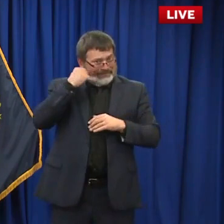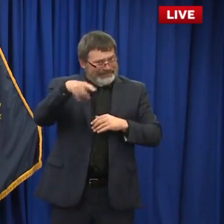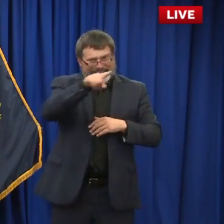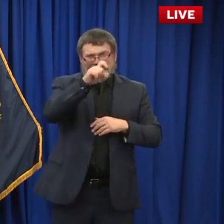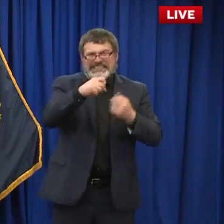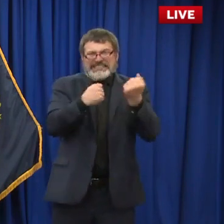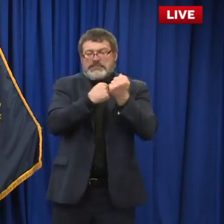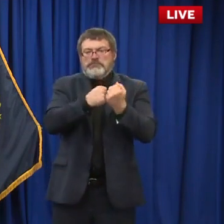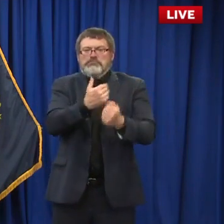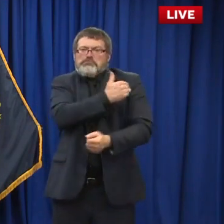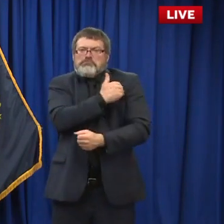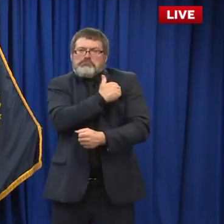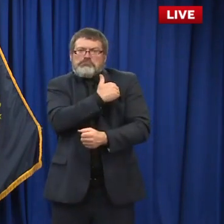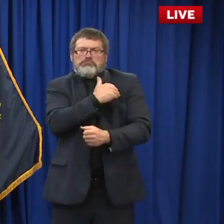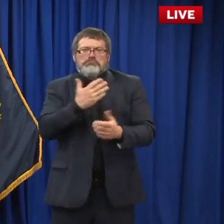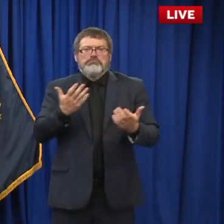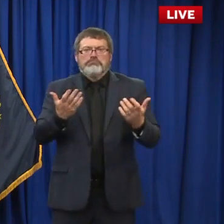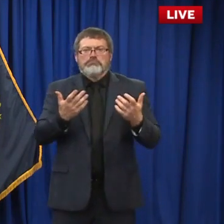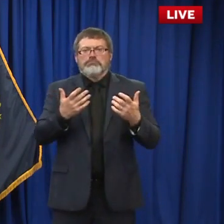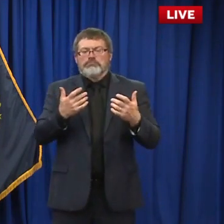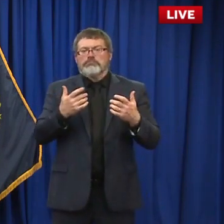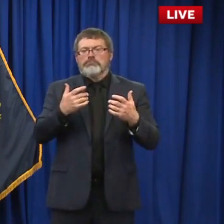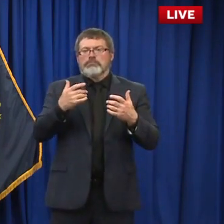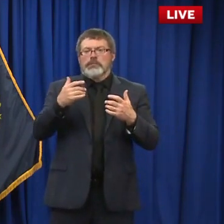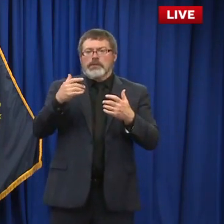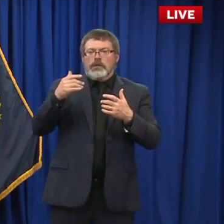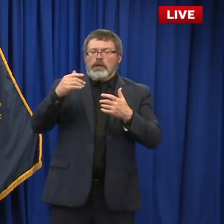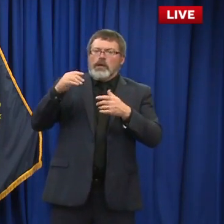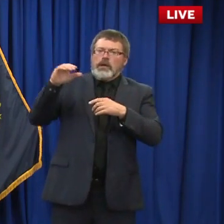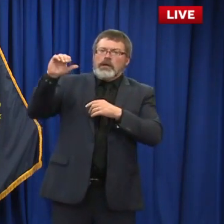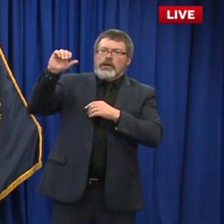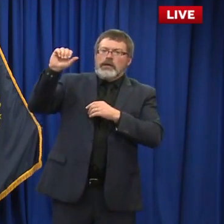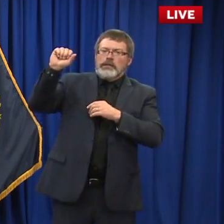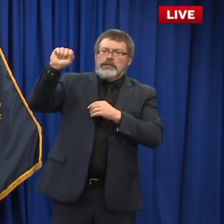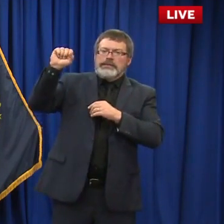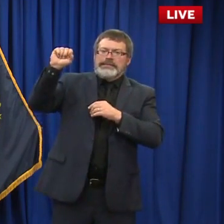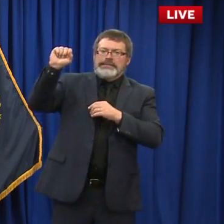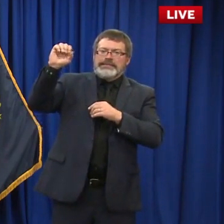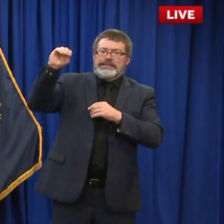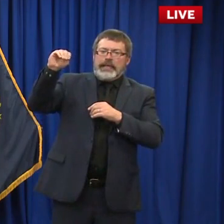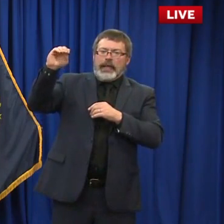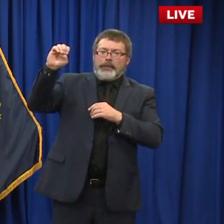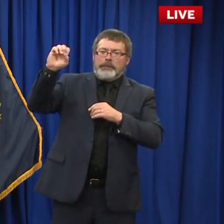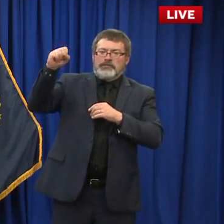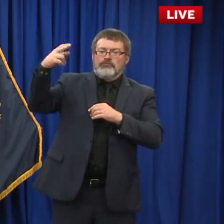WE'VE PROVIDED MILLIONS OF DOLLARS OF RELIEF AND WE STAND BY NO PROVIDE EXTRA DOLLARS OF RELIEF.